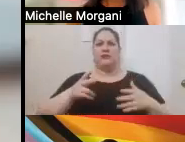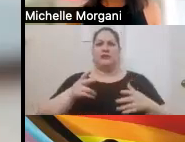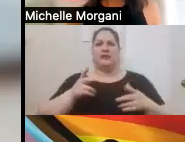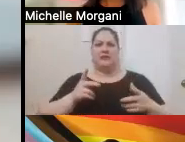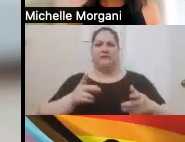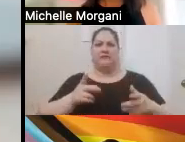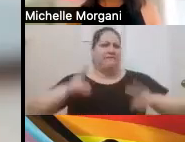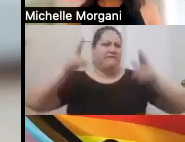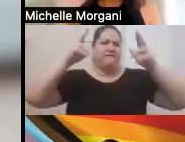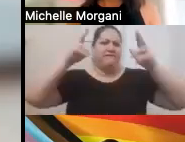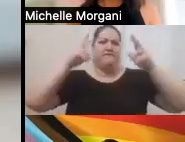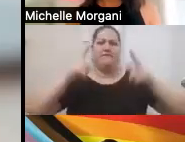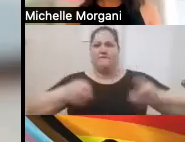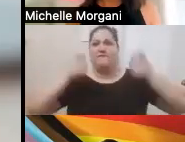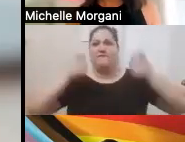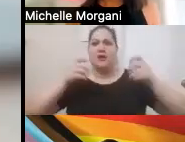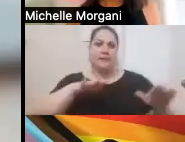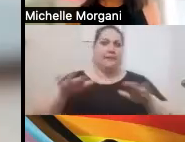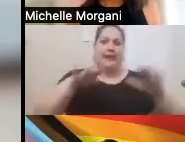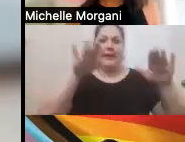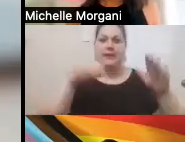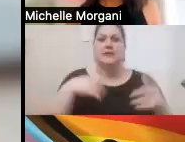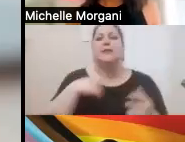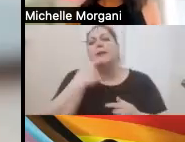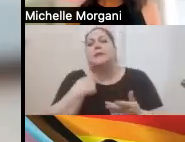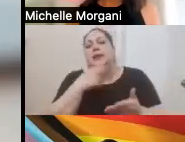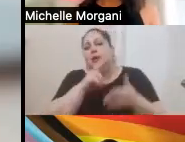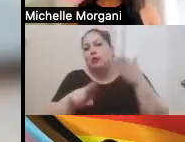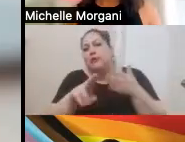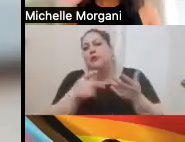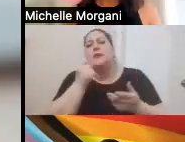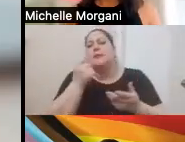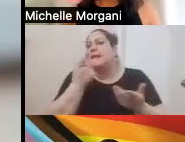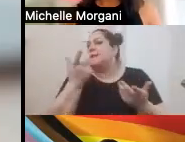And I’m saying university in a professional program that pace even